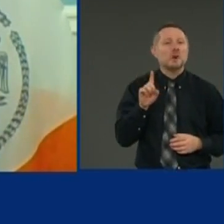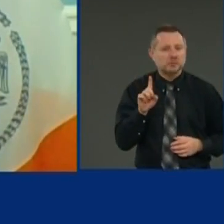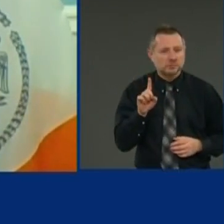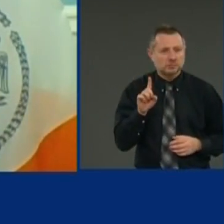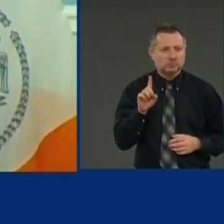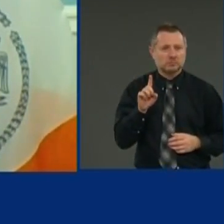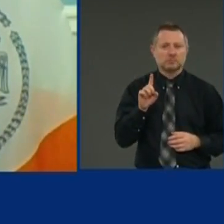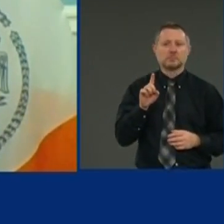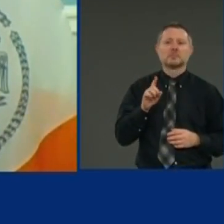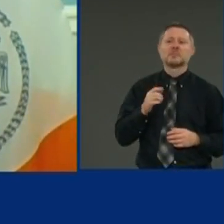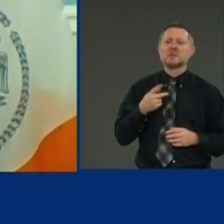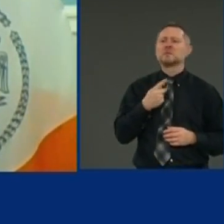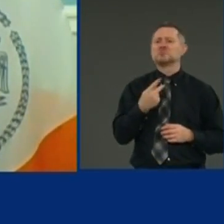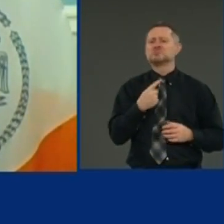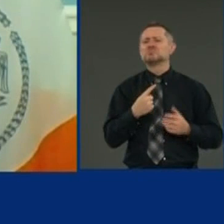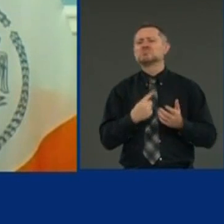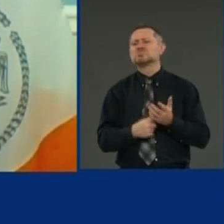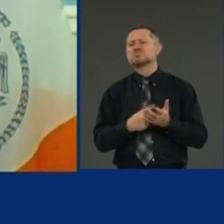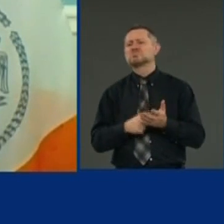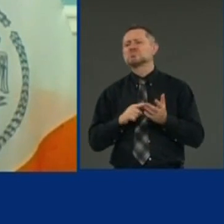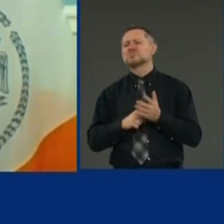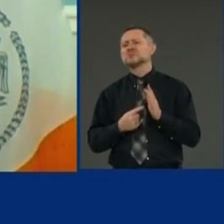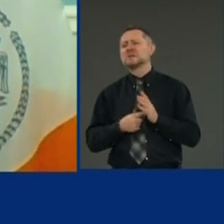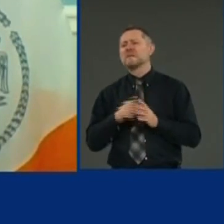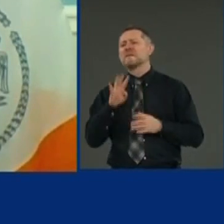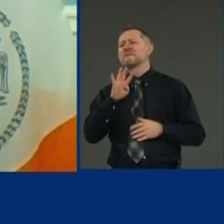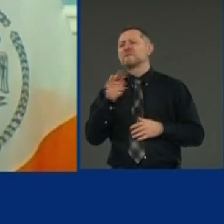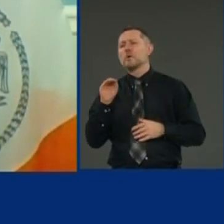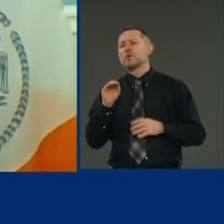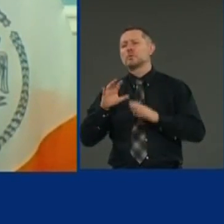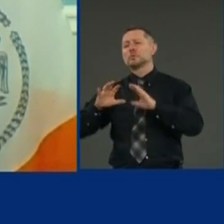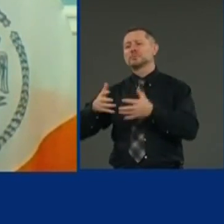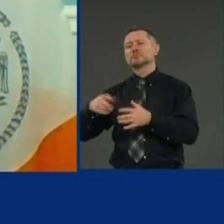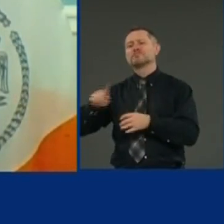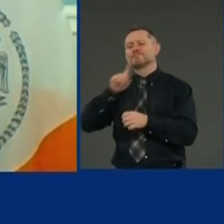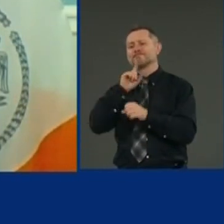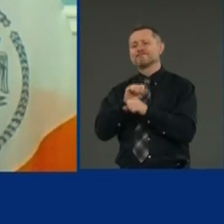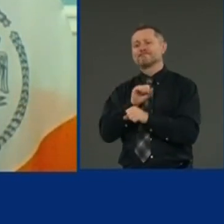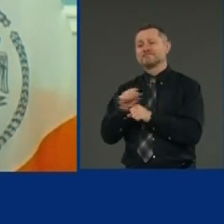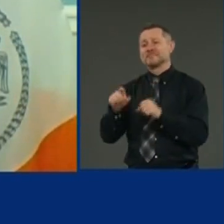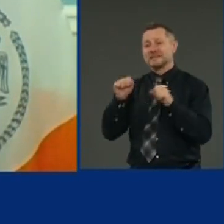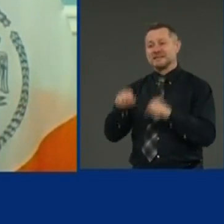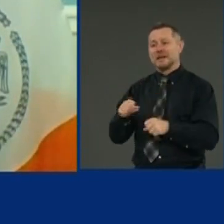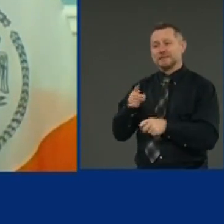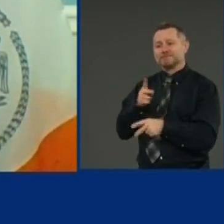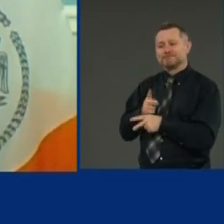WE ANNOUNCED THAT 375 THRESHOLD AND WE'RE WERE DAMN CLOSE AT 395 PATIENTS. BUT AS WE DISCUSSED WE HAVE